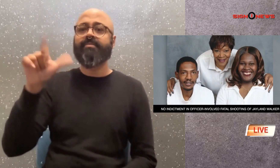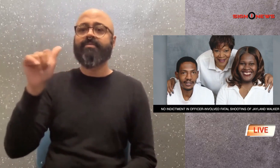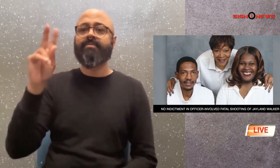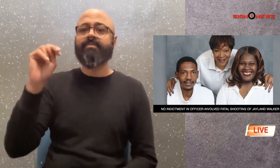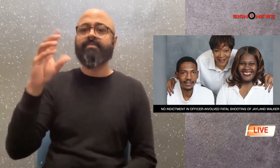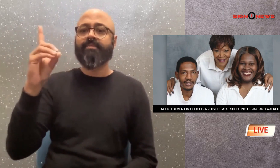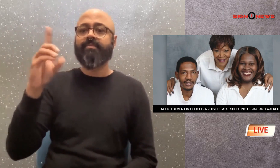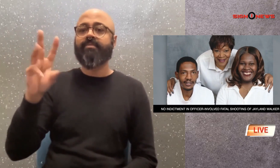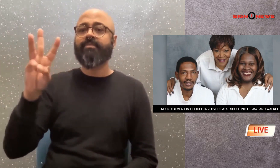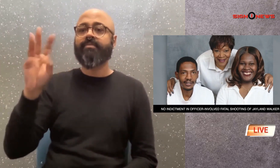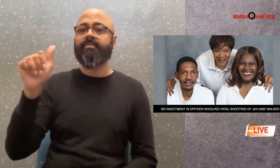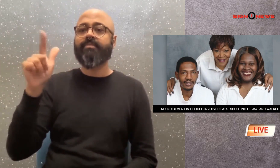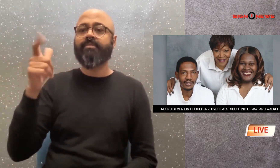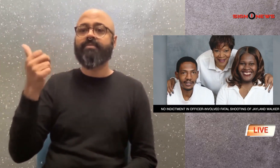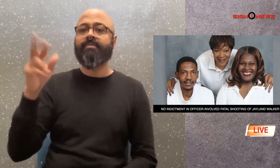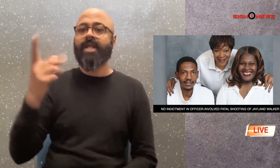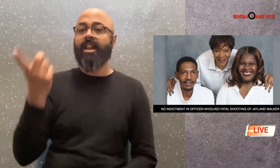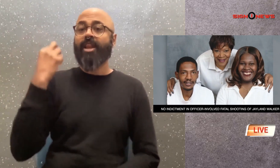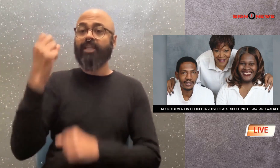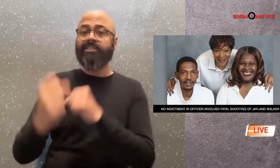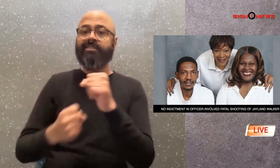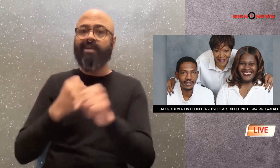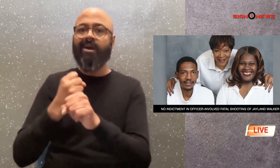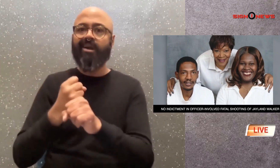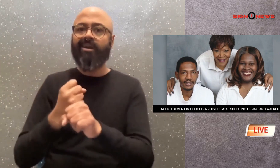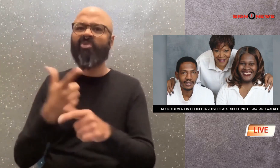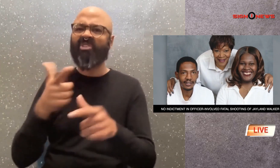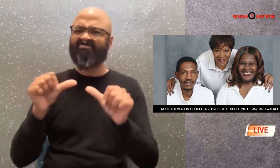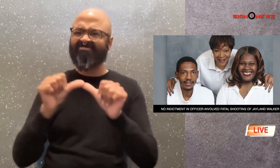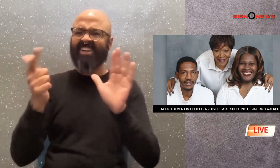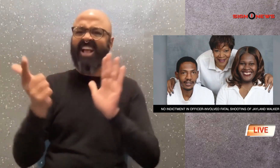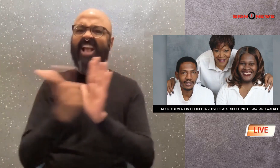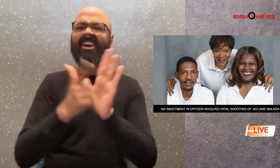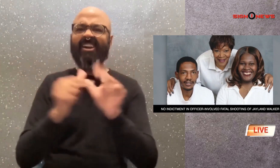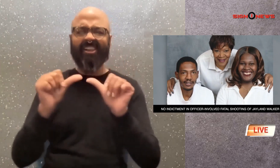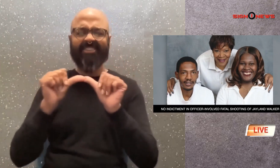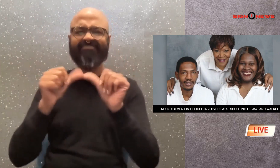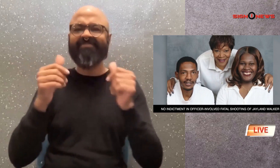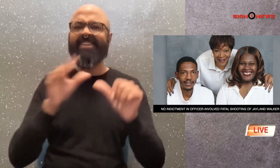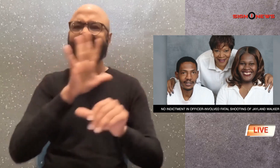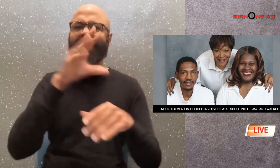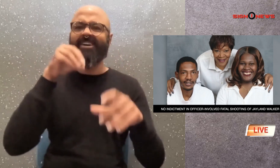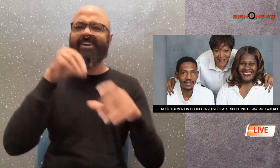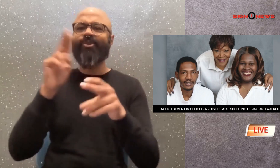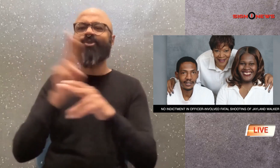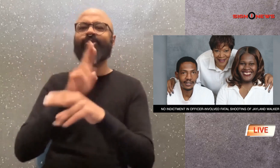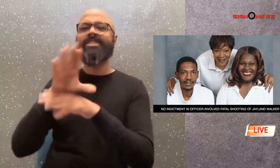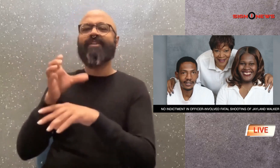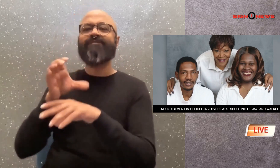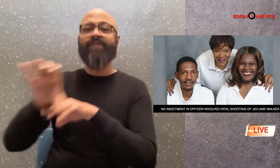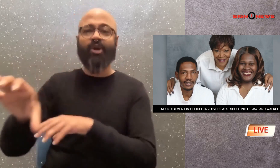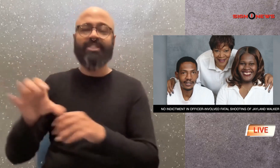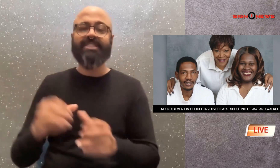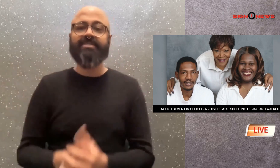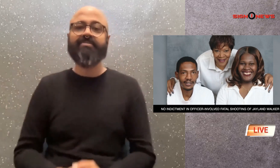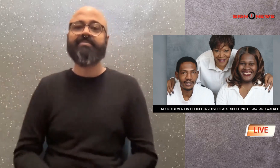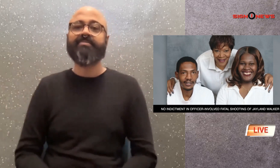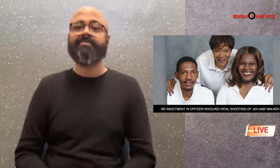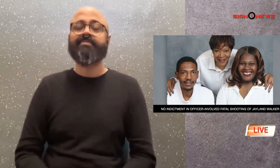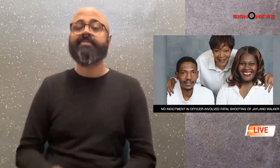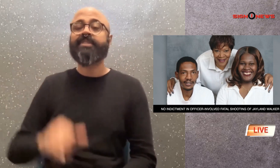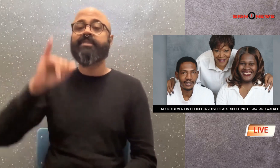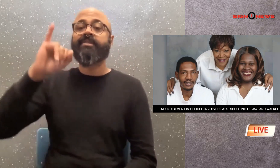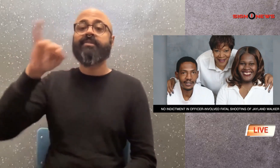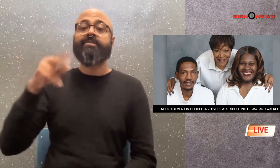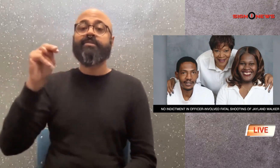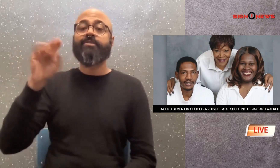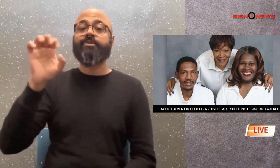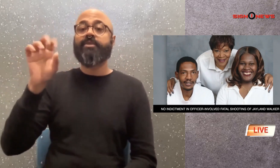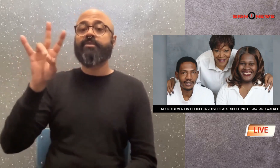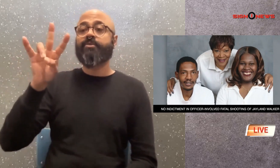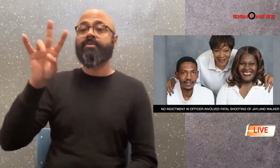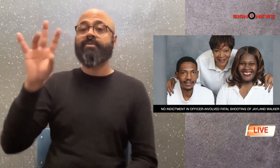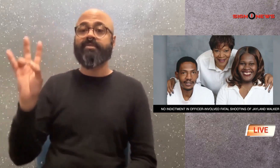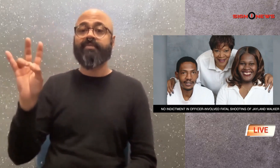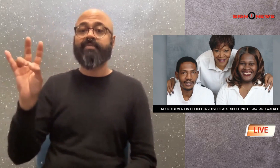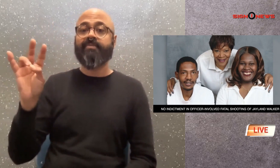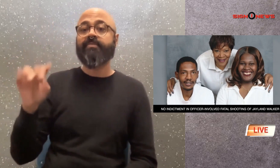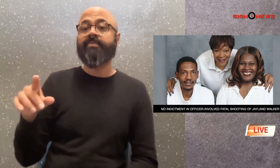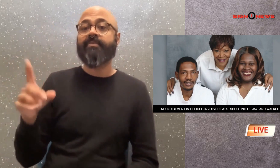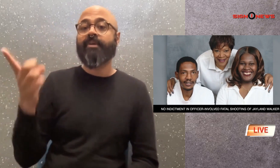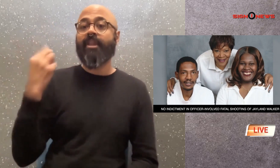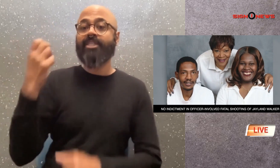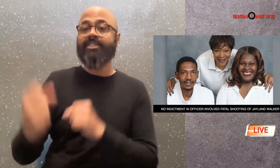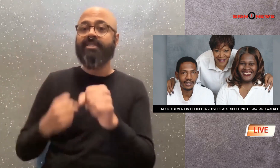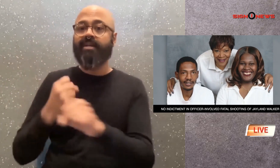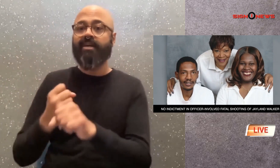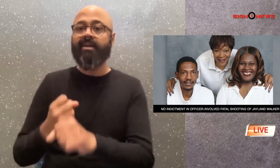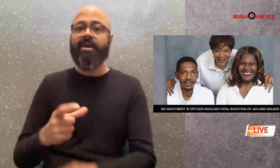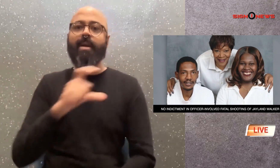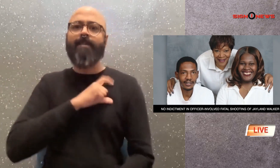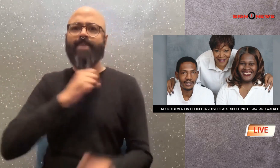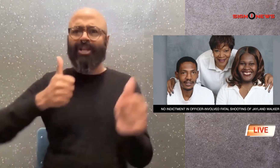black man Jayland Walker last year were legally justified in their use of force on June 27